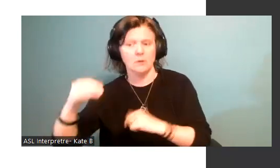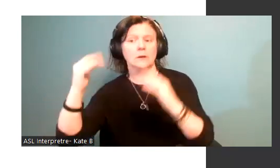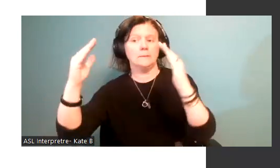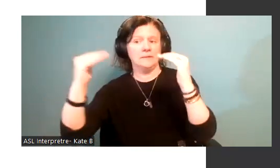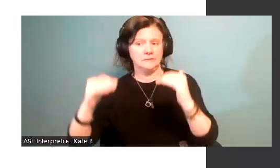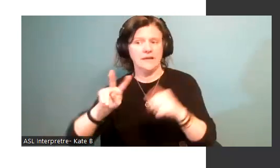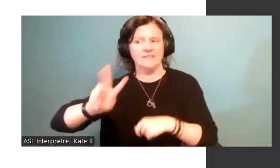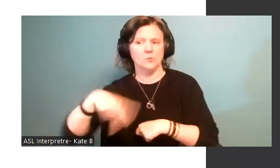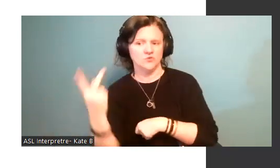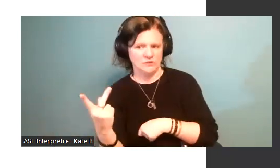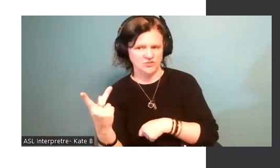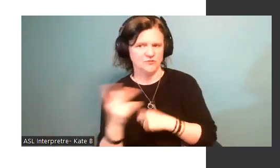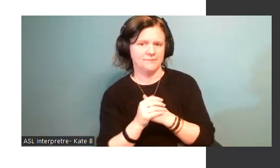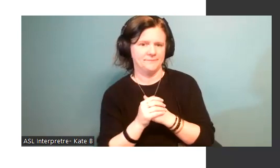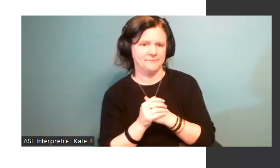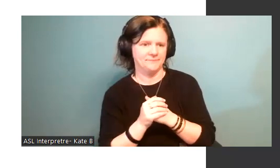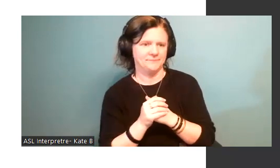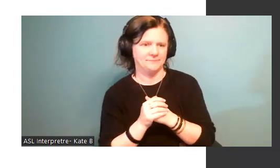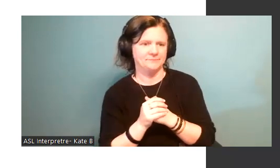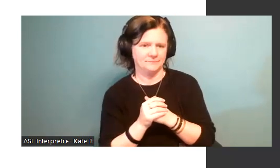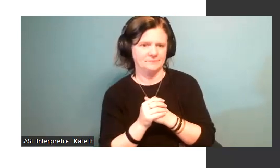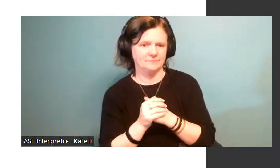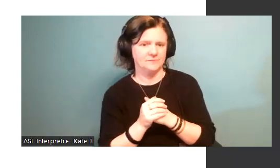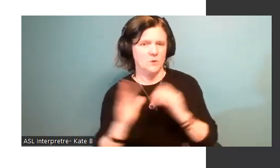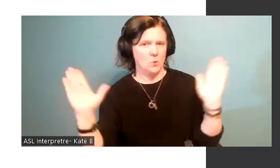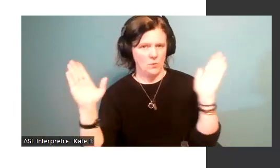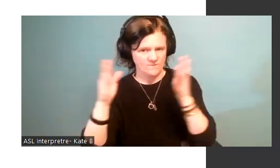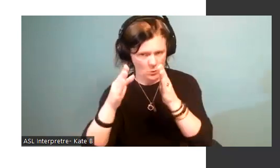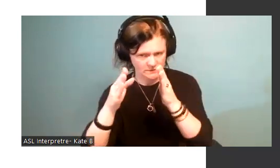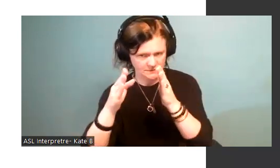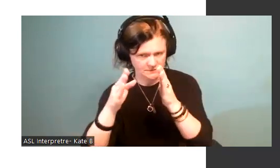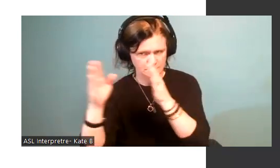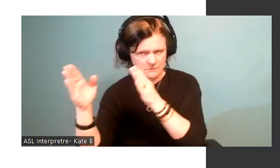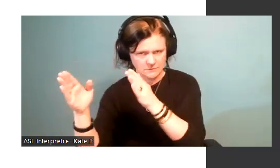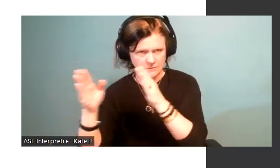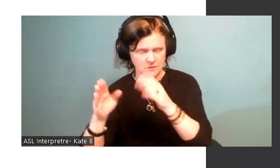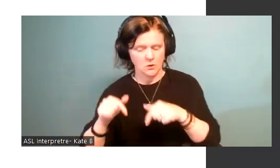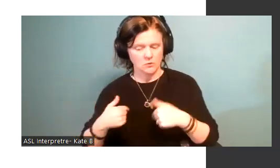all of the other headlines need to have tab index negative one, so they are ignored, so when the